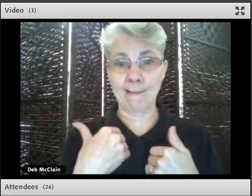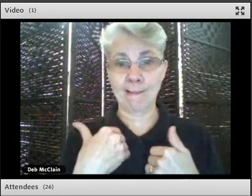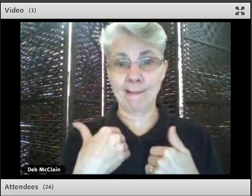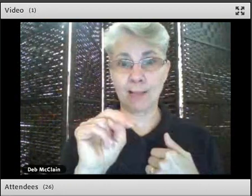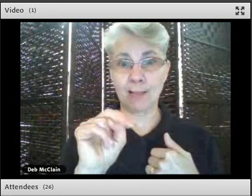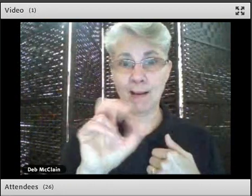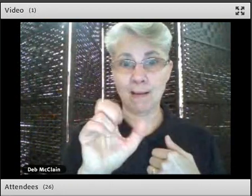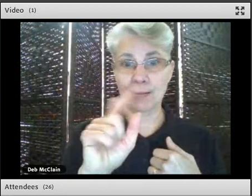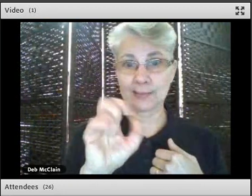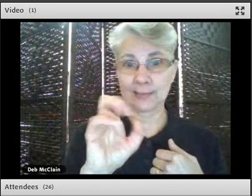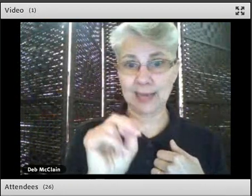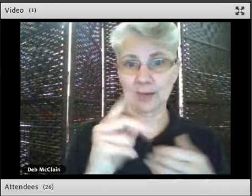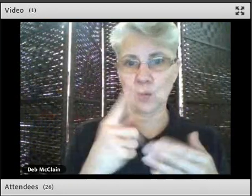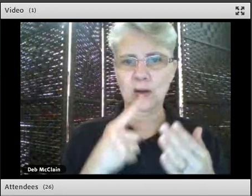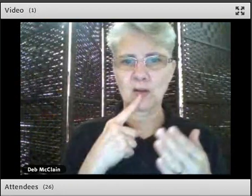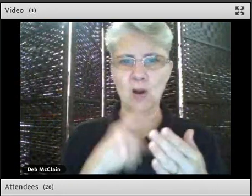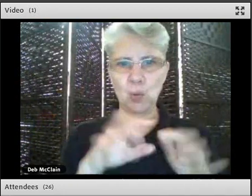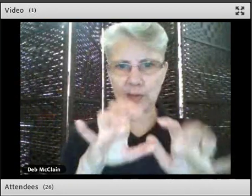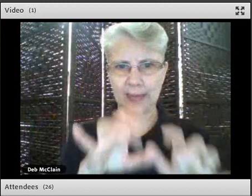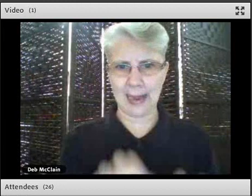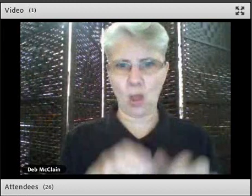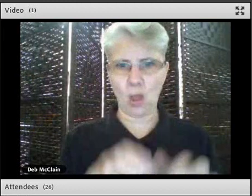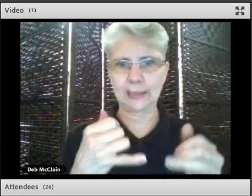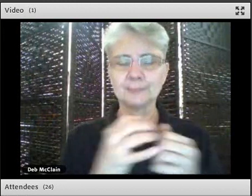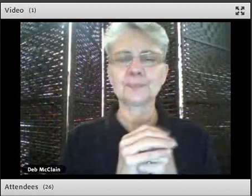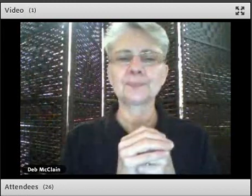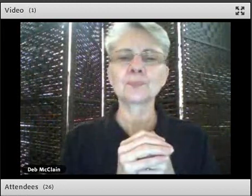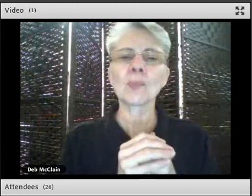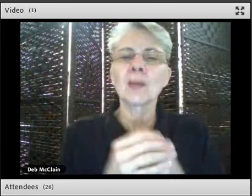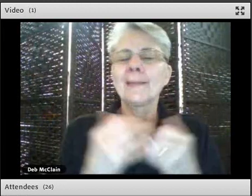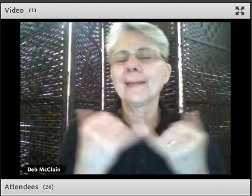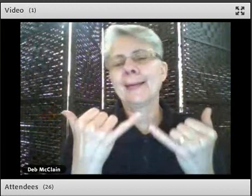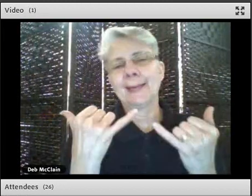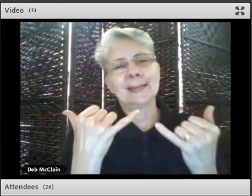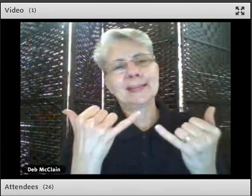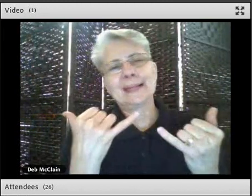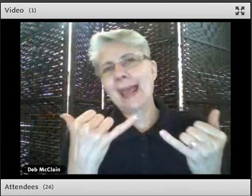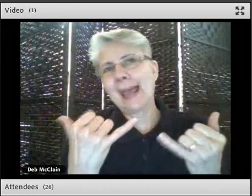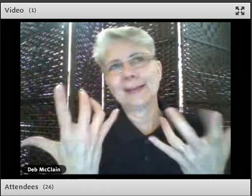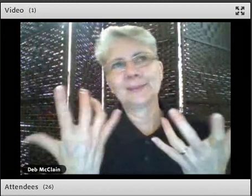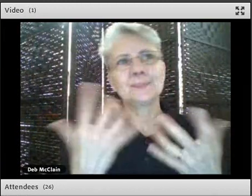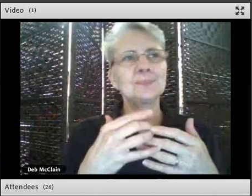usually the audio is released at the same time as the print.